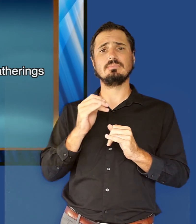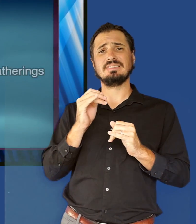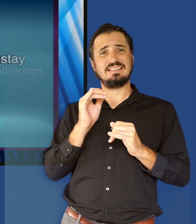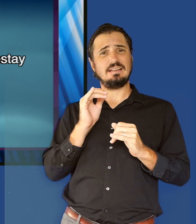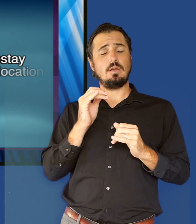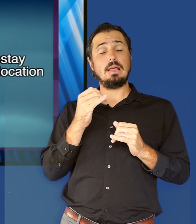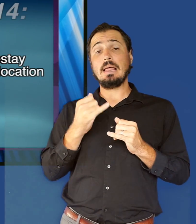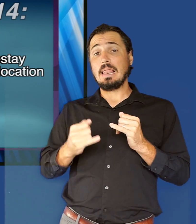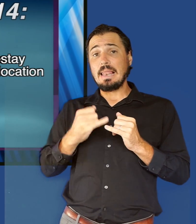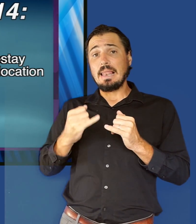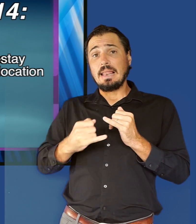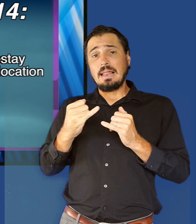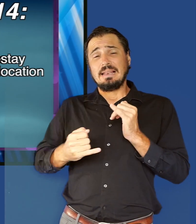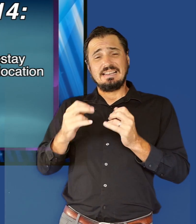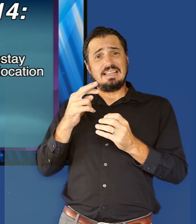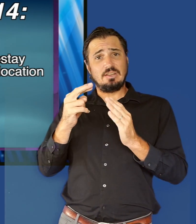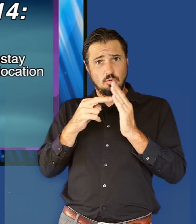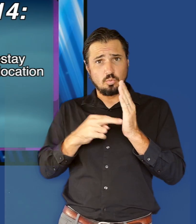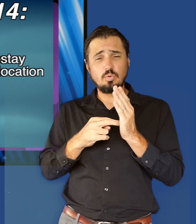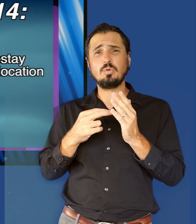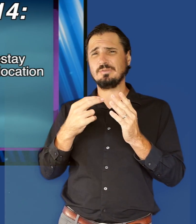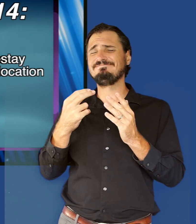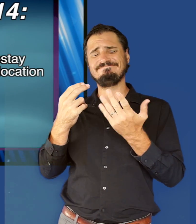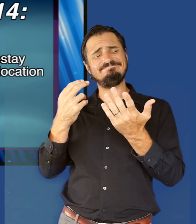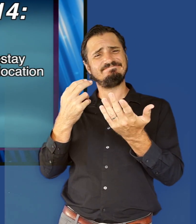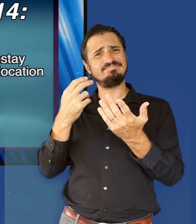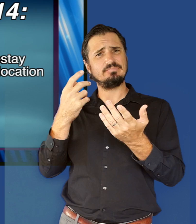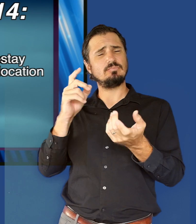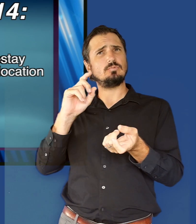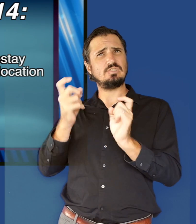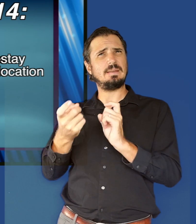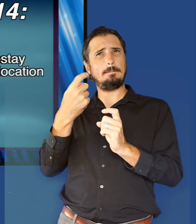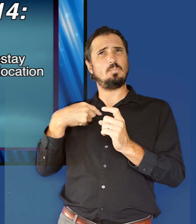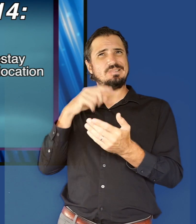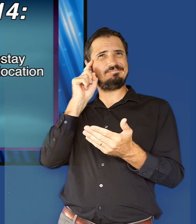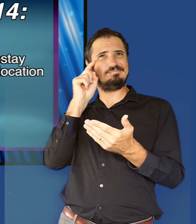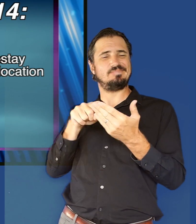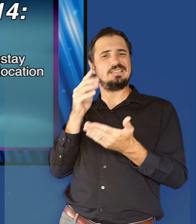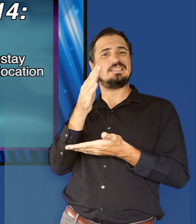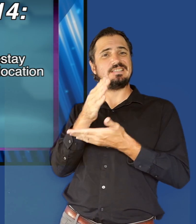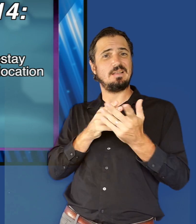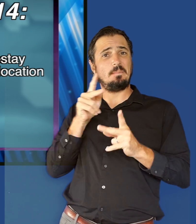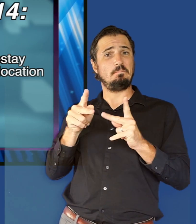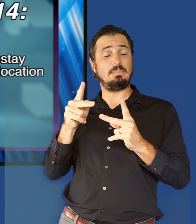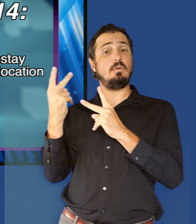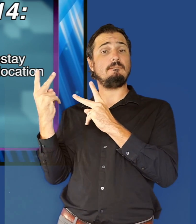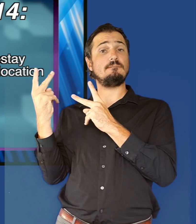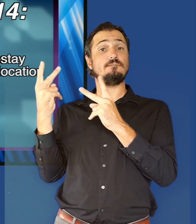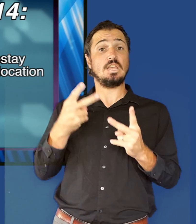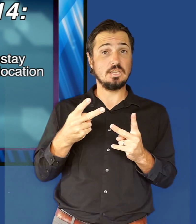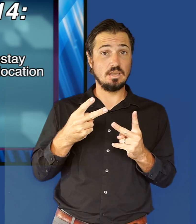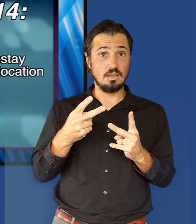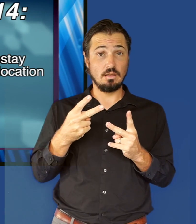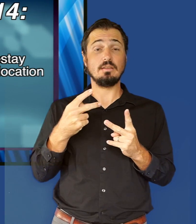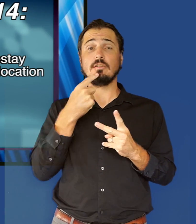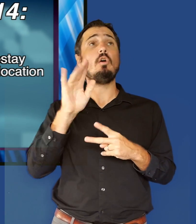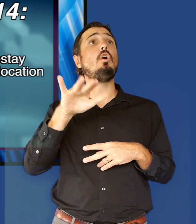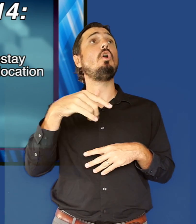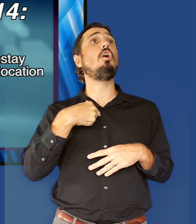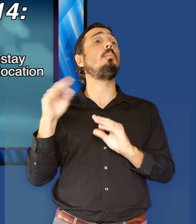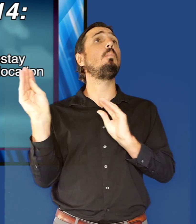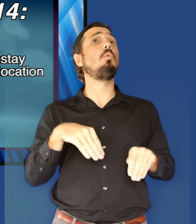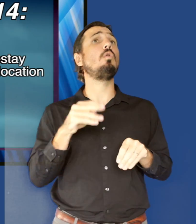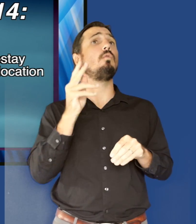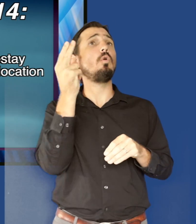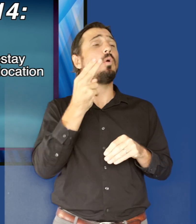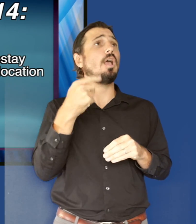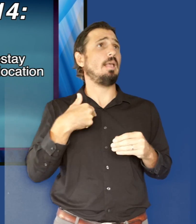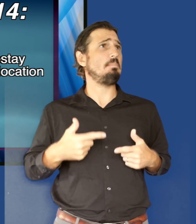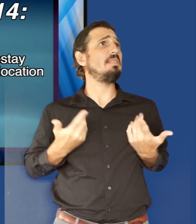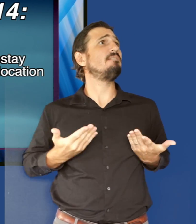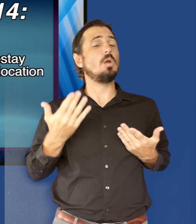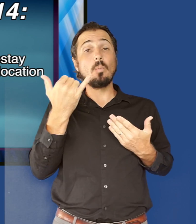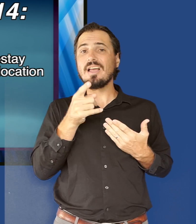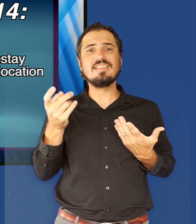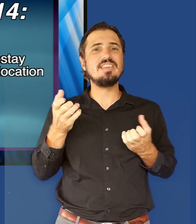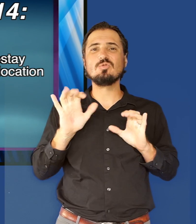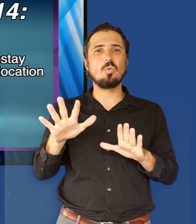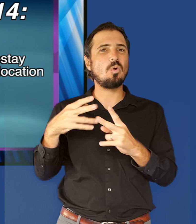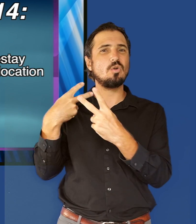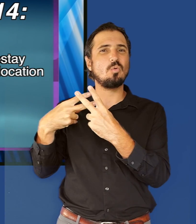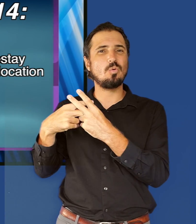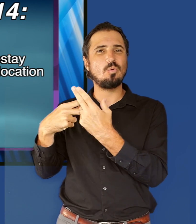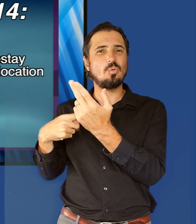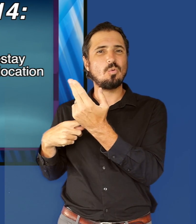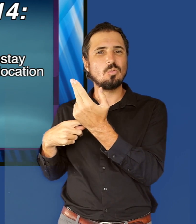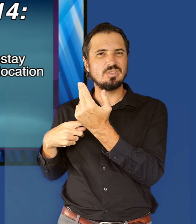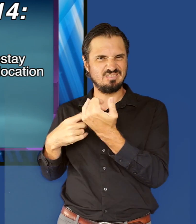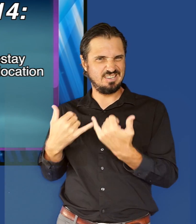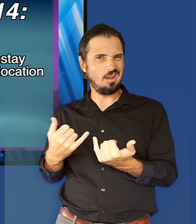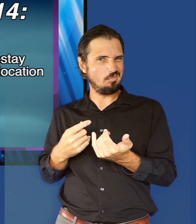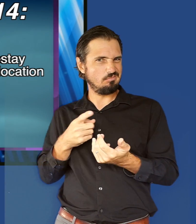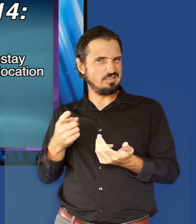Our last rule was intended to address a loophole, as some transient visitors are stating that they are new residents in an attempt to avoid quarantining at a hotel, as currently required.